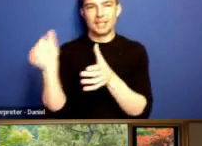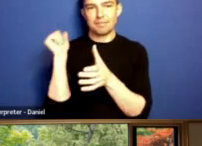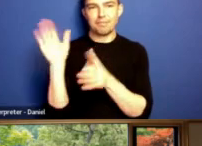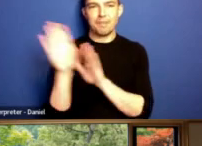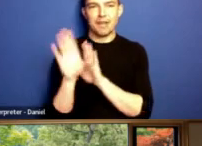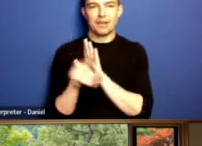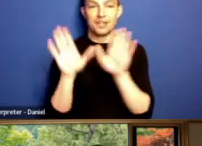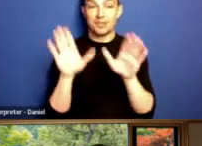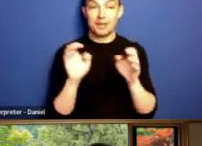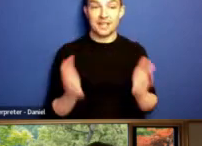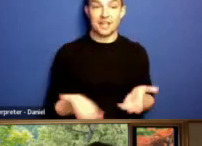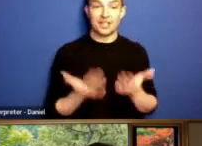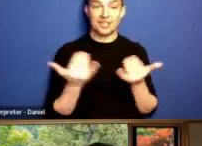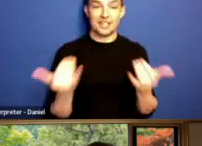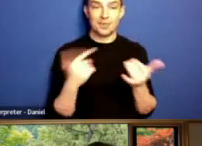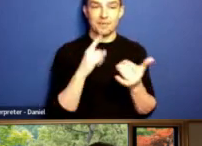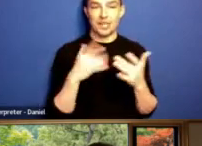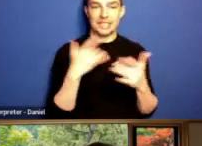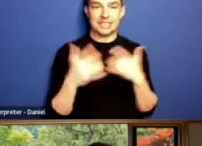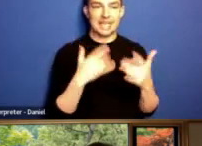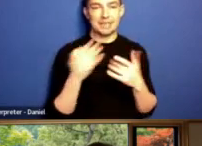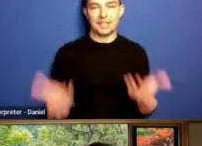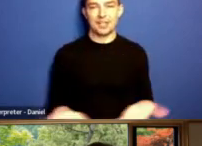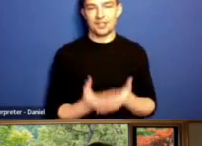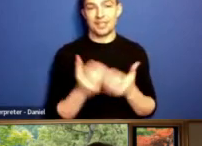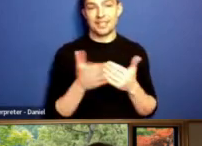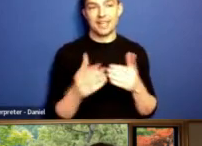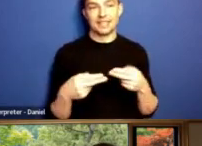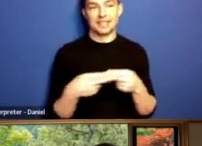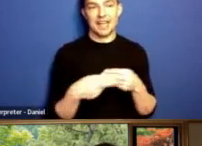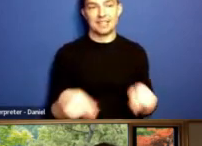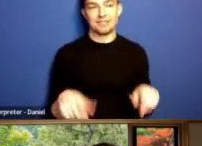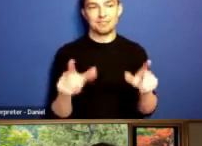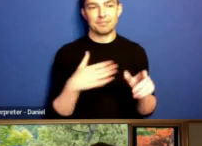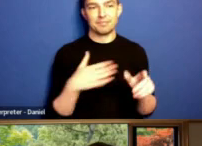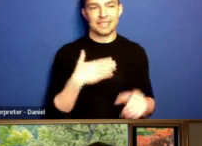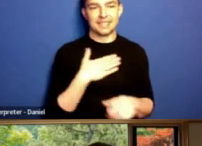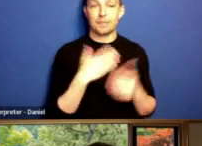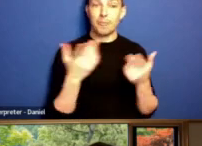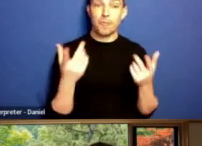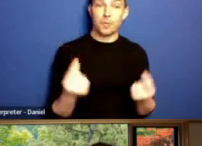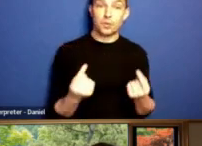Assistance Center DETAC, we're going to talk a little bit about some of the employment resources